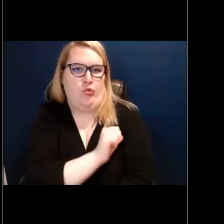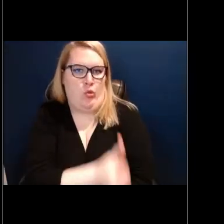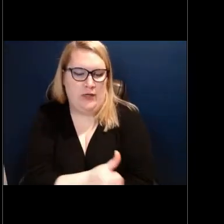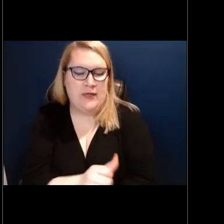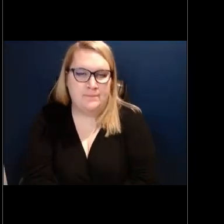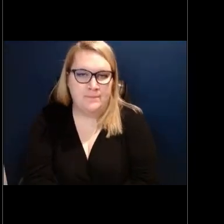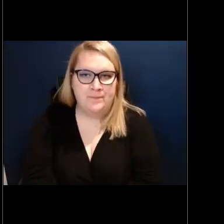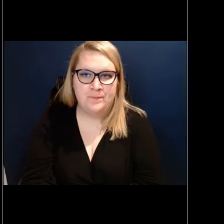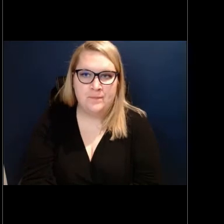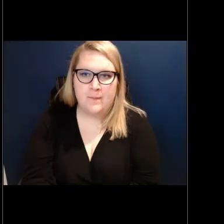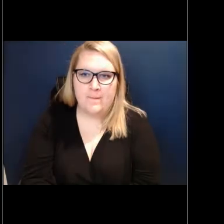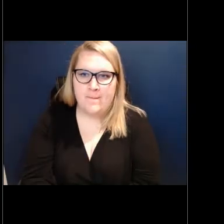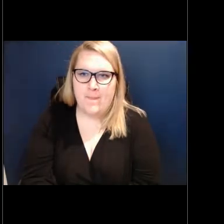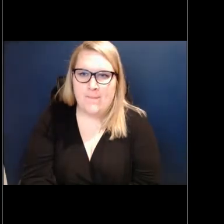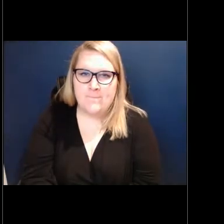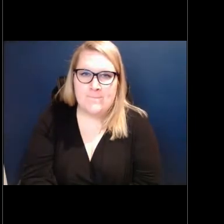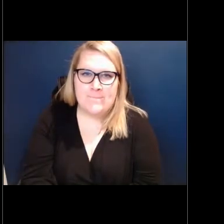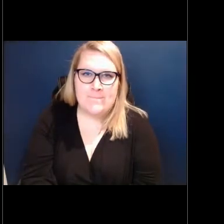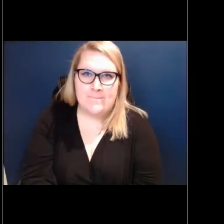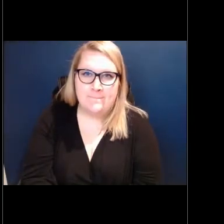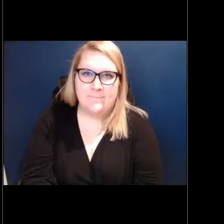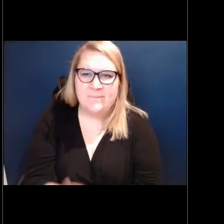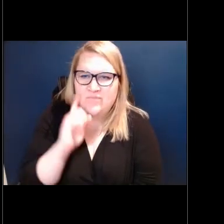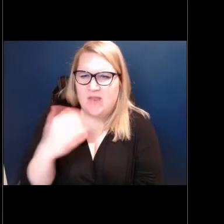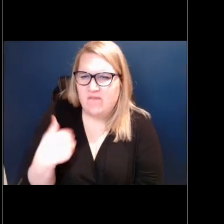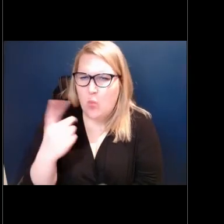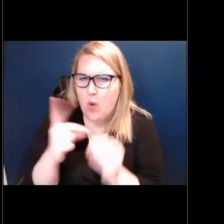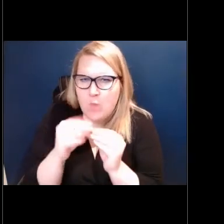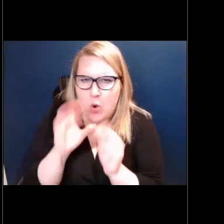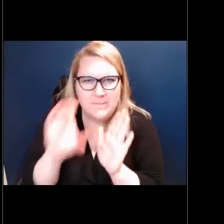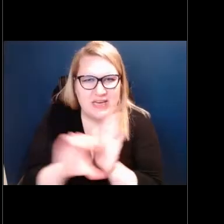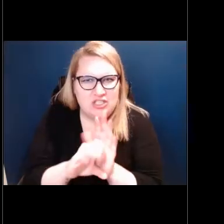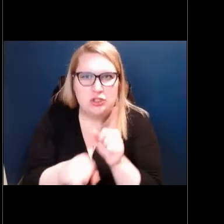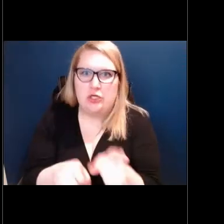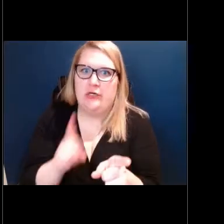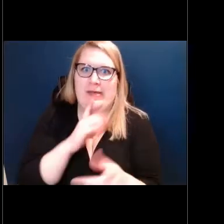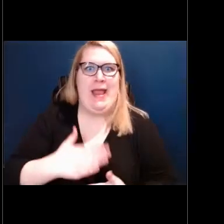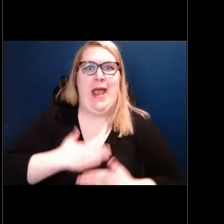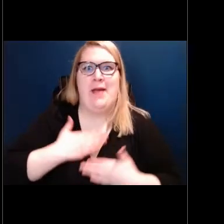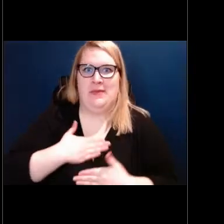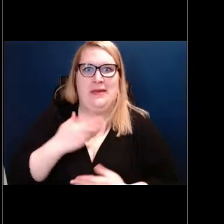And I believe we have one other picture here, some very happy people to be alive